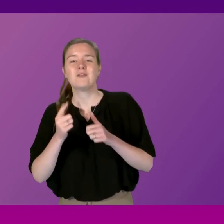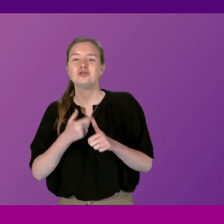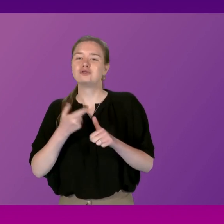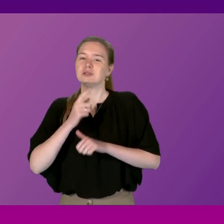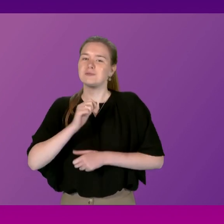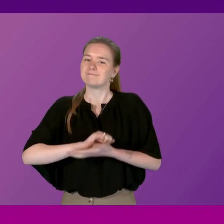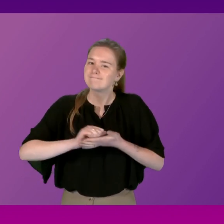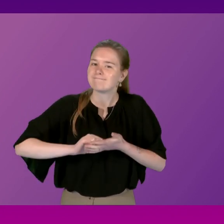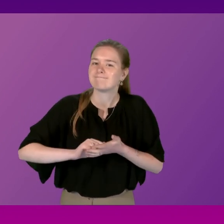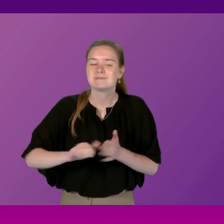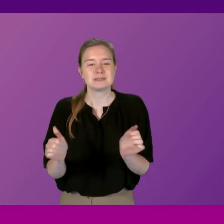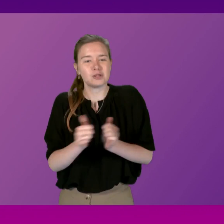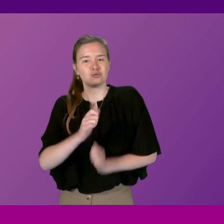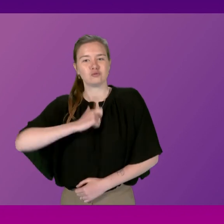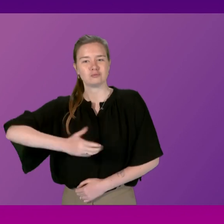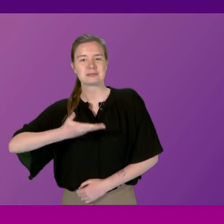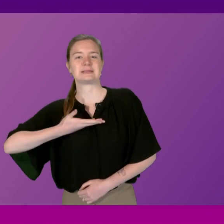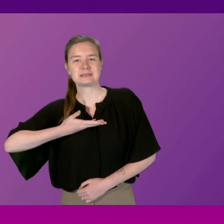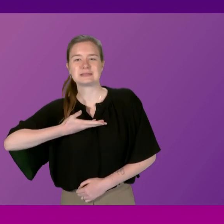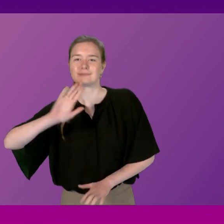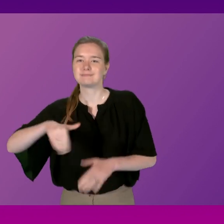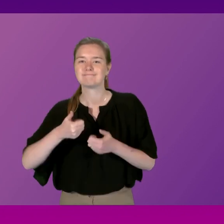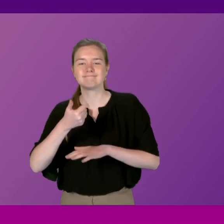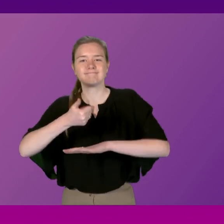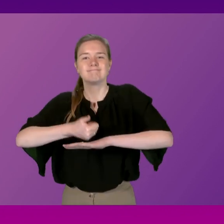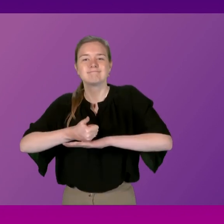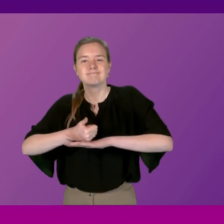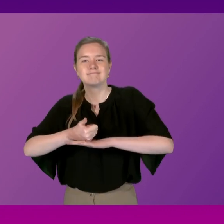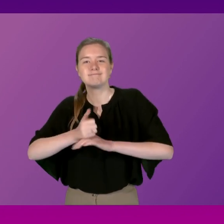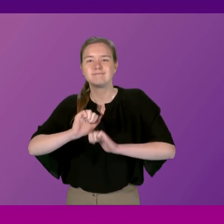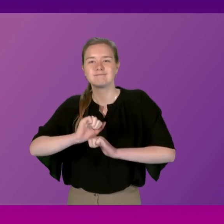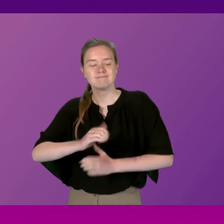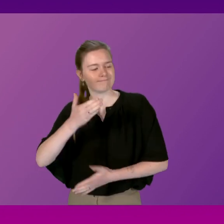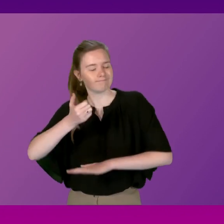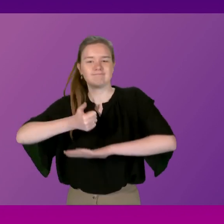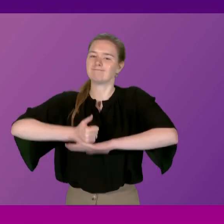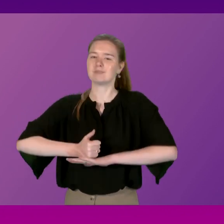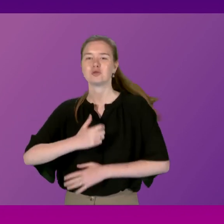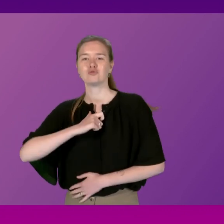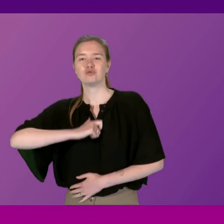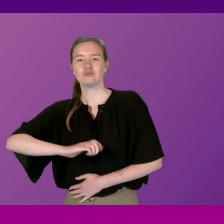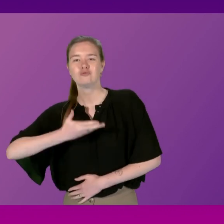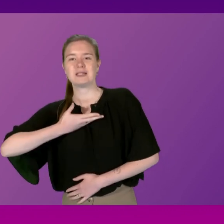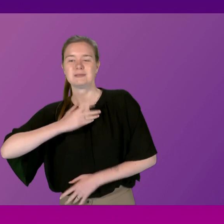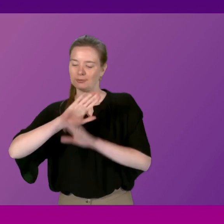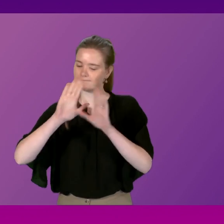Nations Universal Declaration of Human Rights, which set out, for the first time, fundamental human rights that are to be universally protected.